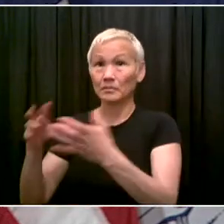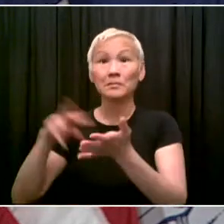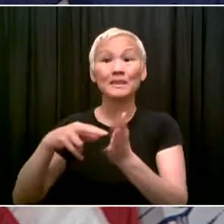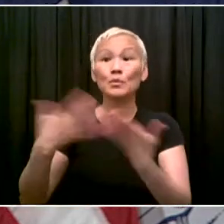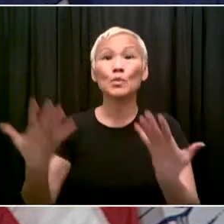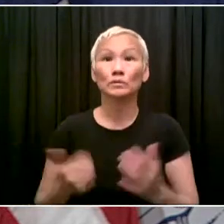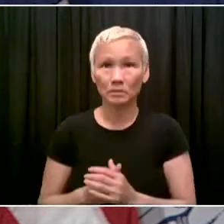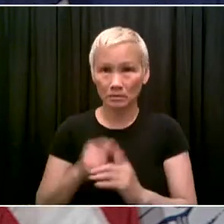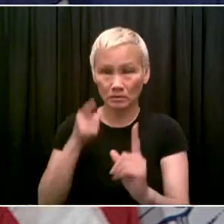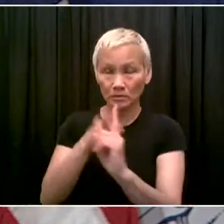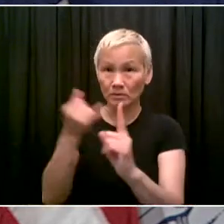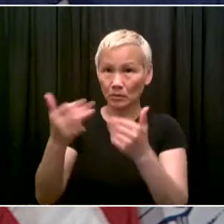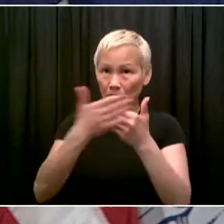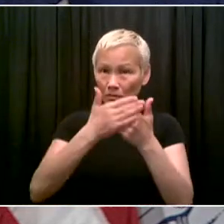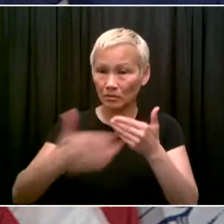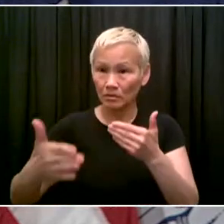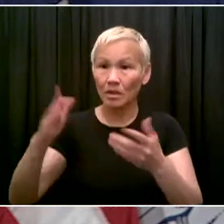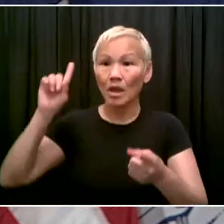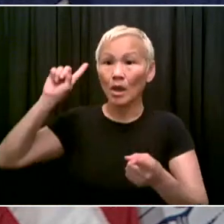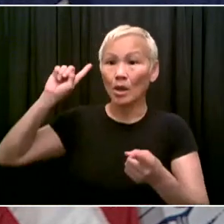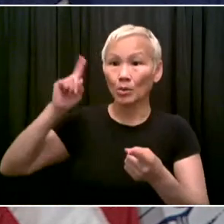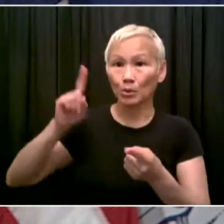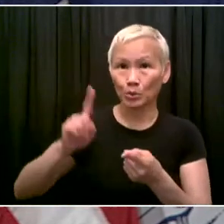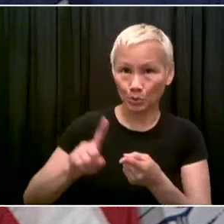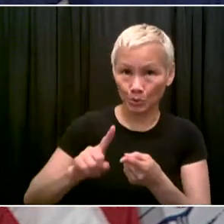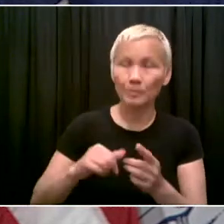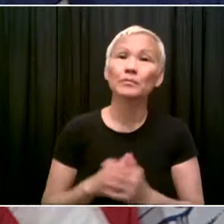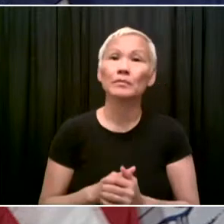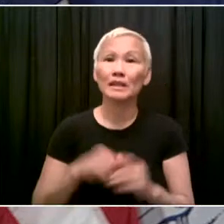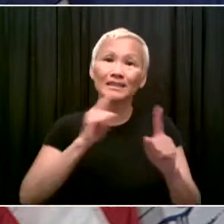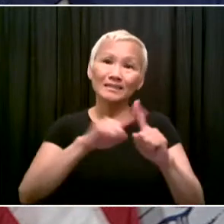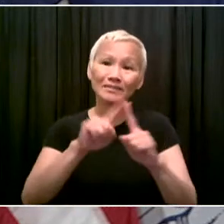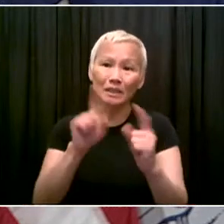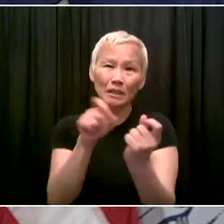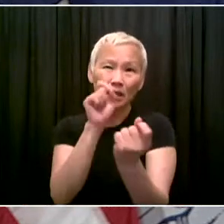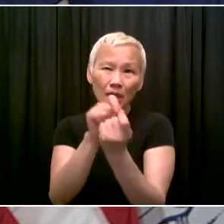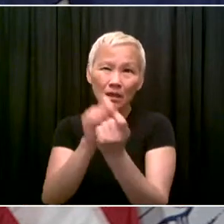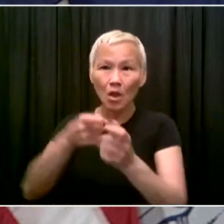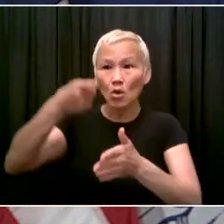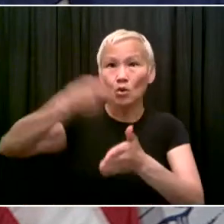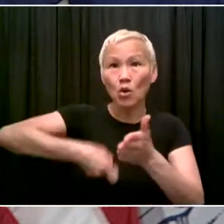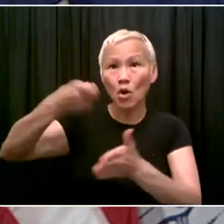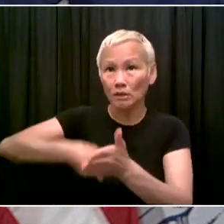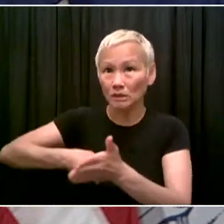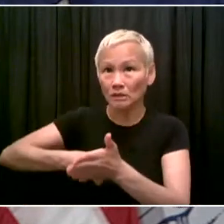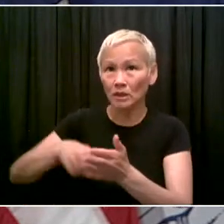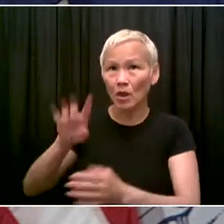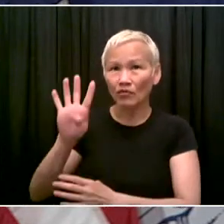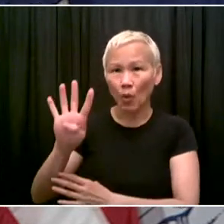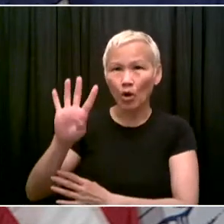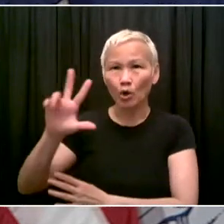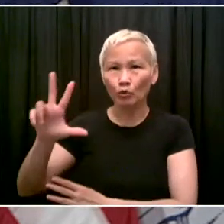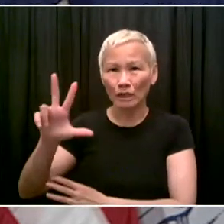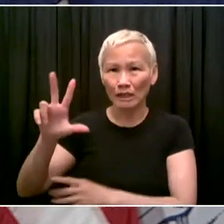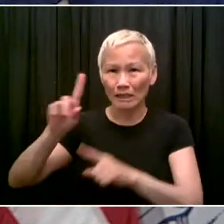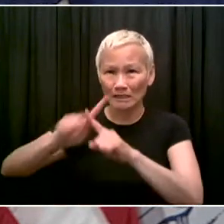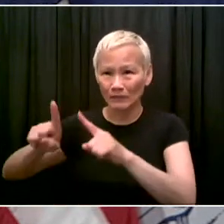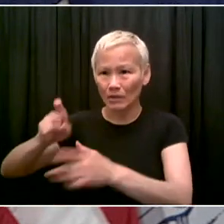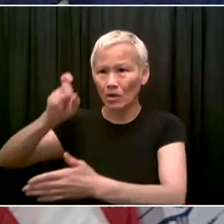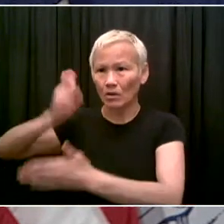RESULTED IN 94 INDIVIDUALS, THE WORST OF THE WORST, OFF THE STREET AND WHEN YOU LOOK AT WHY THEY ARE OFF THE STREET, DIRECTLY TIED TO EITHER GUN POSSESSION OR ACTS OF VIOLENCE, HOW